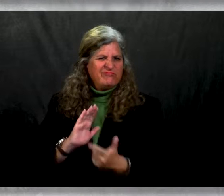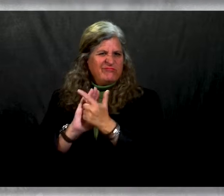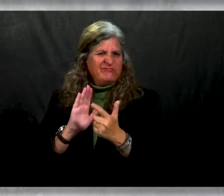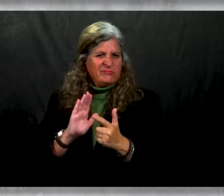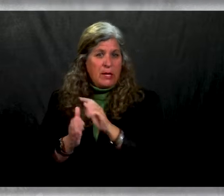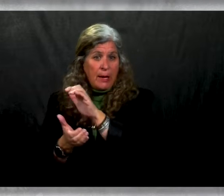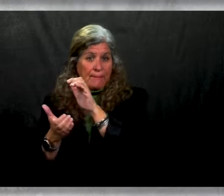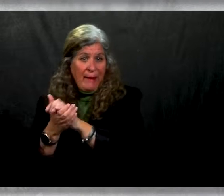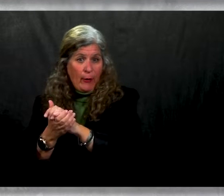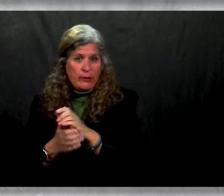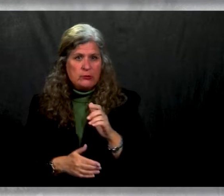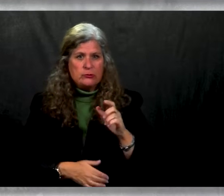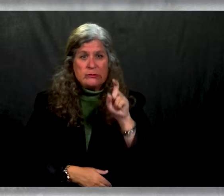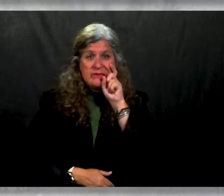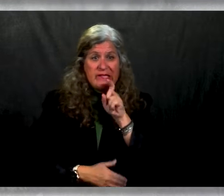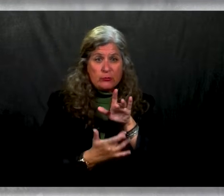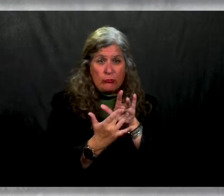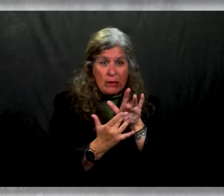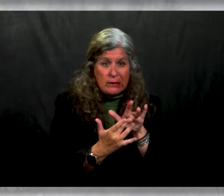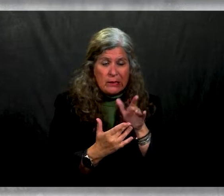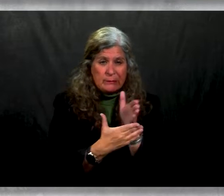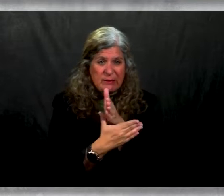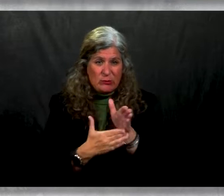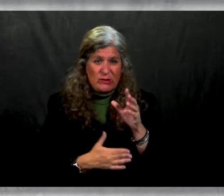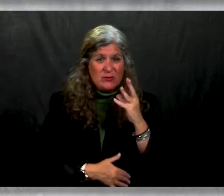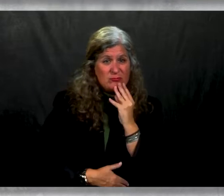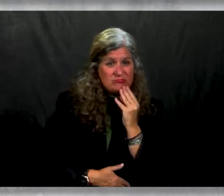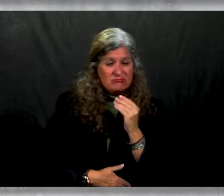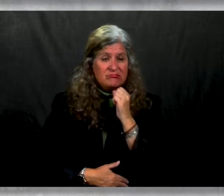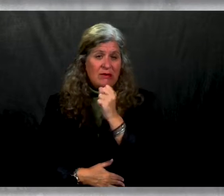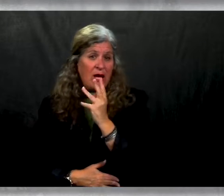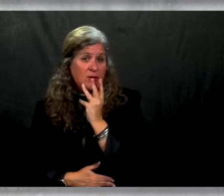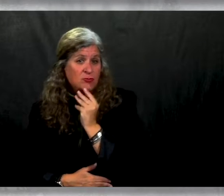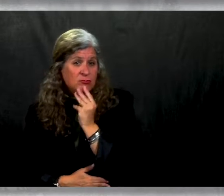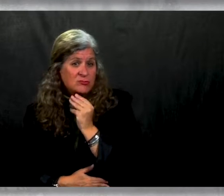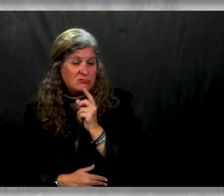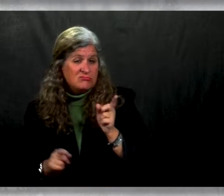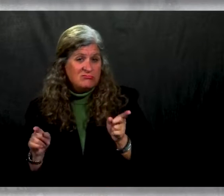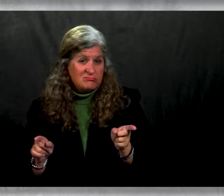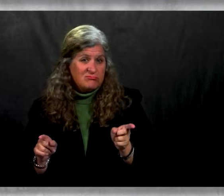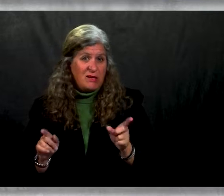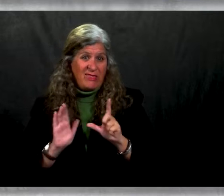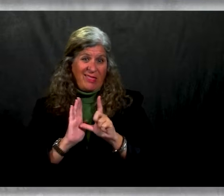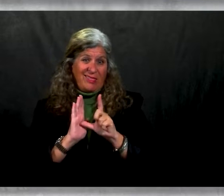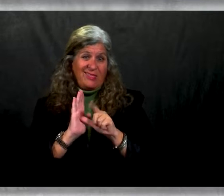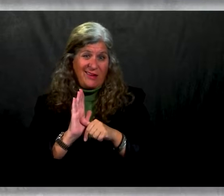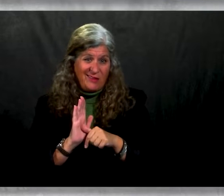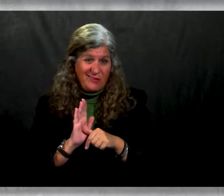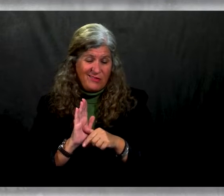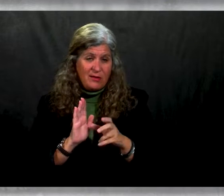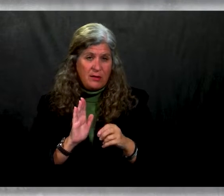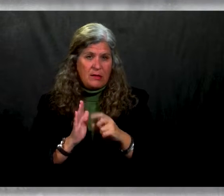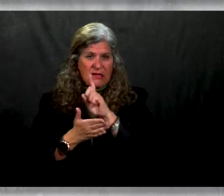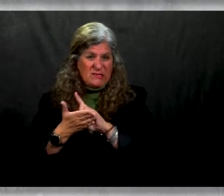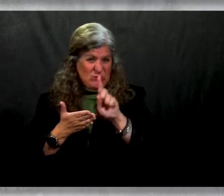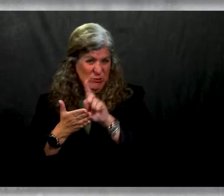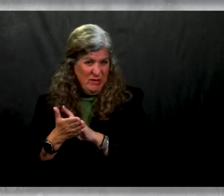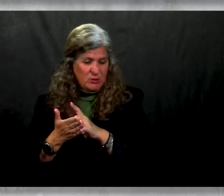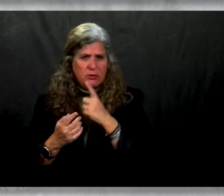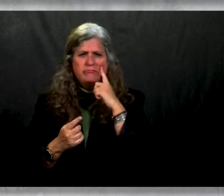or sexual contact between Jews and non-Jews. And then later on there was discrimination. For example, shortly